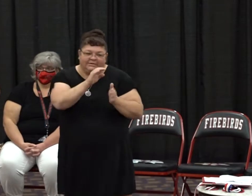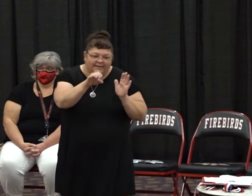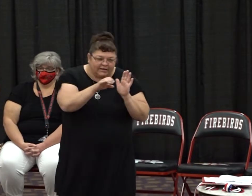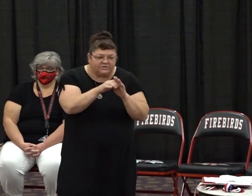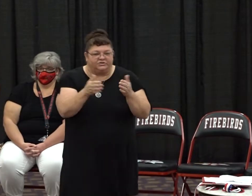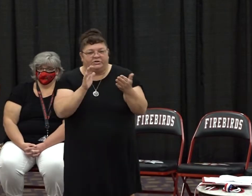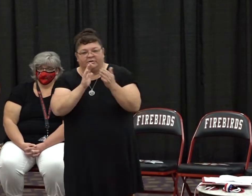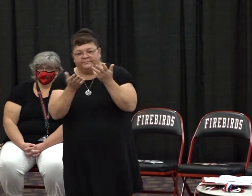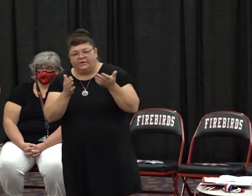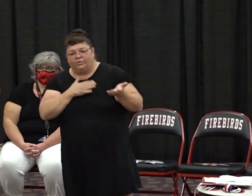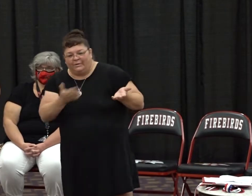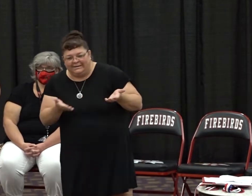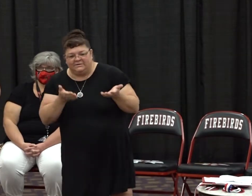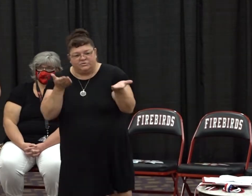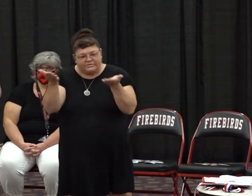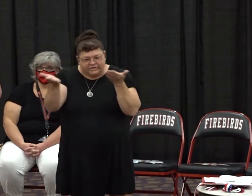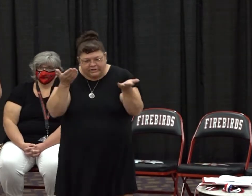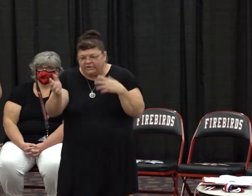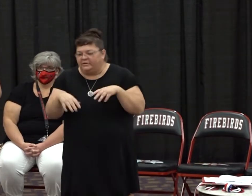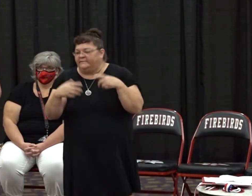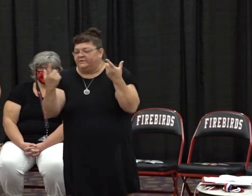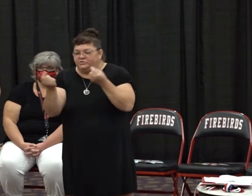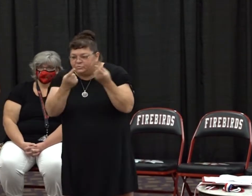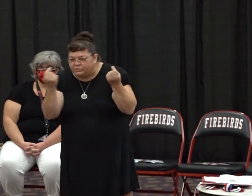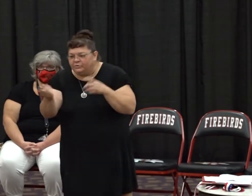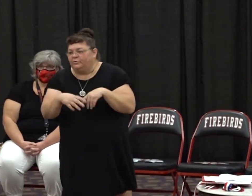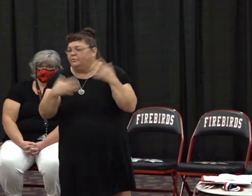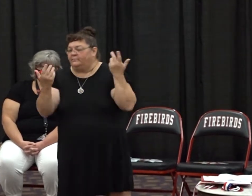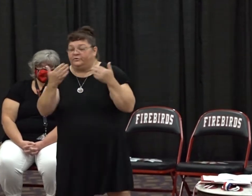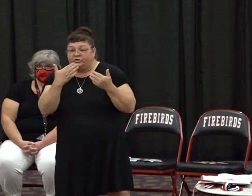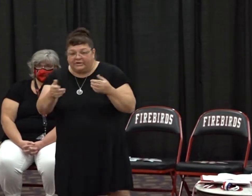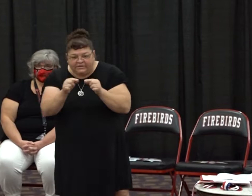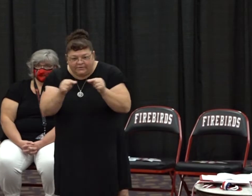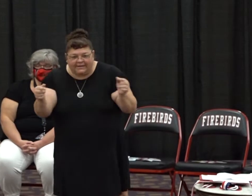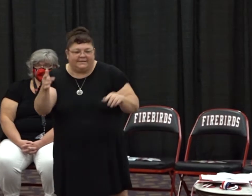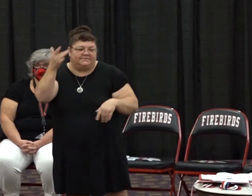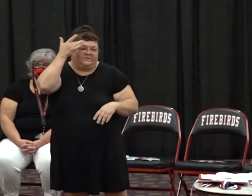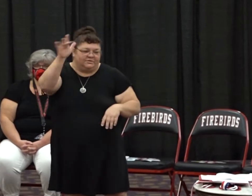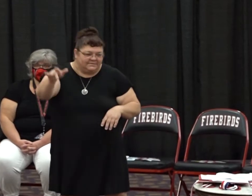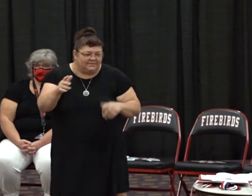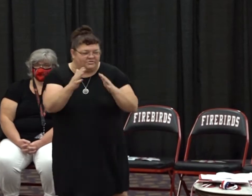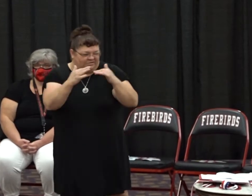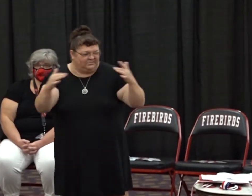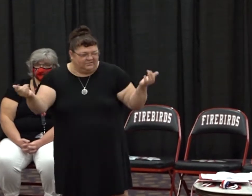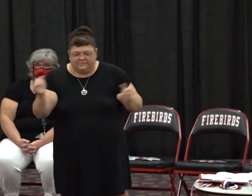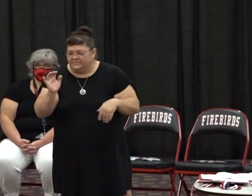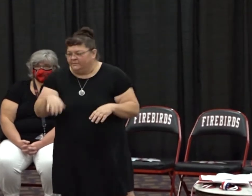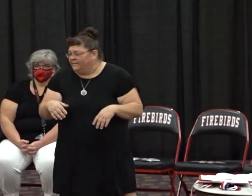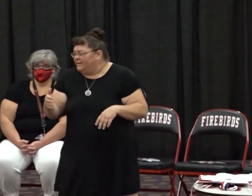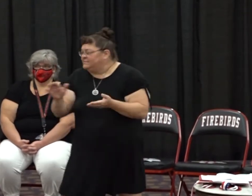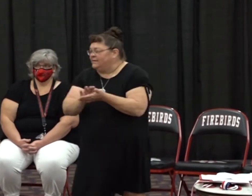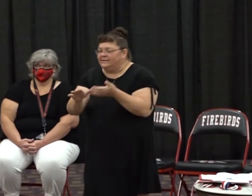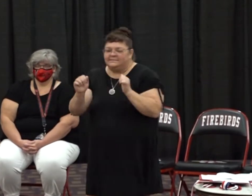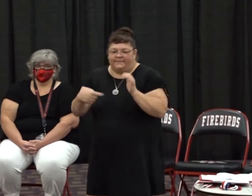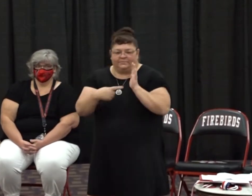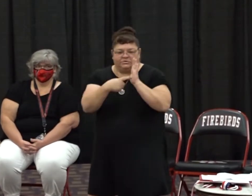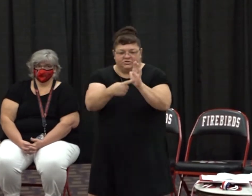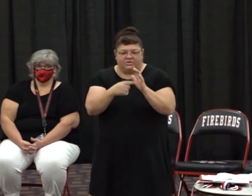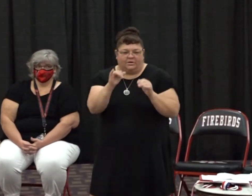It shows their good responsibility, character, willing to serve and do things for others. Of course, their intelligence due to their grades.